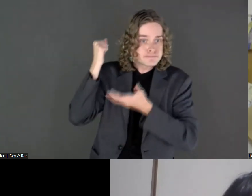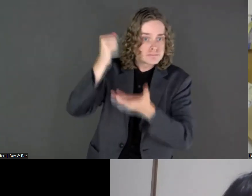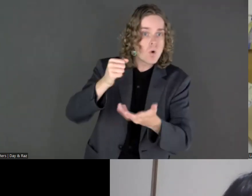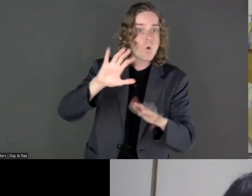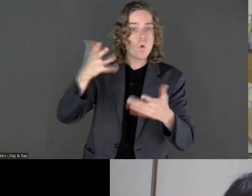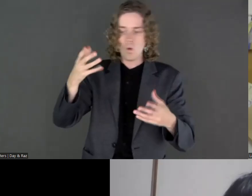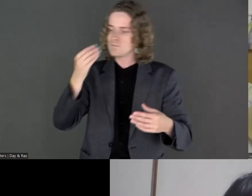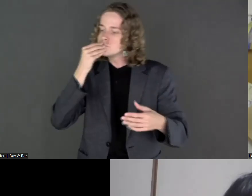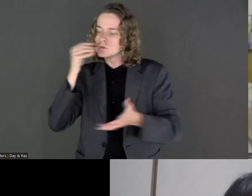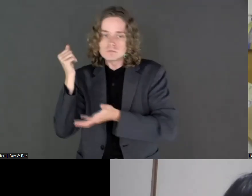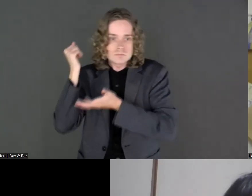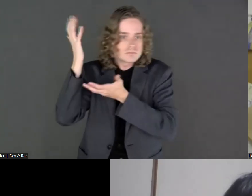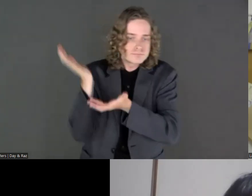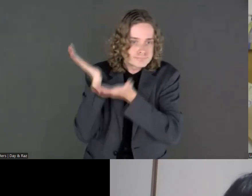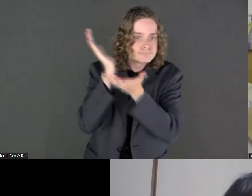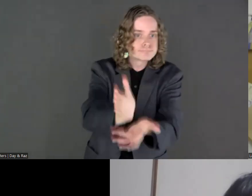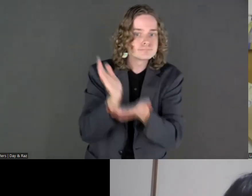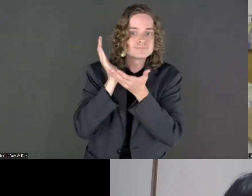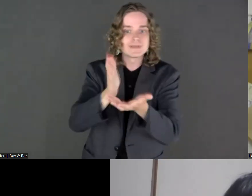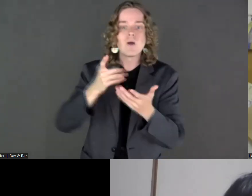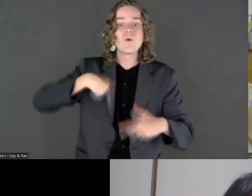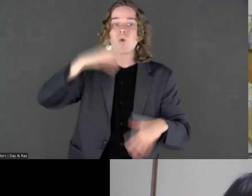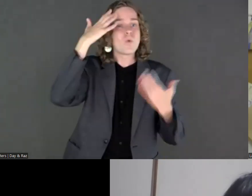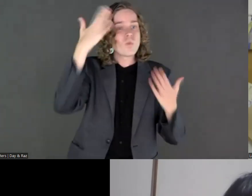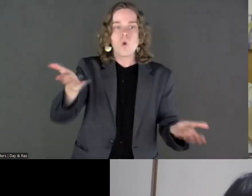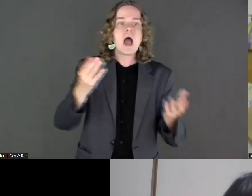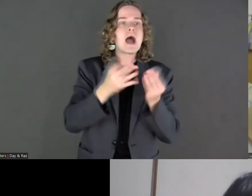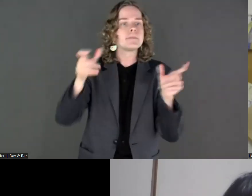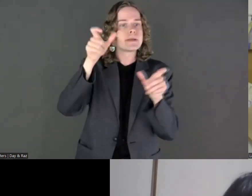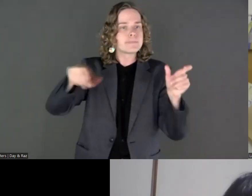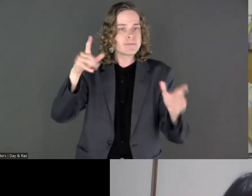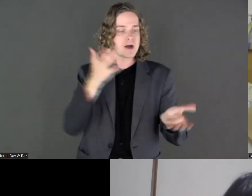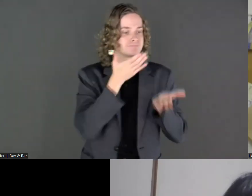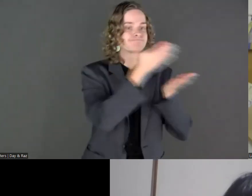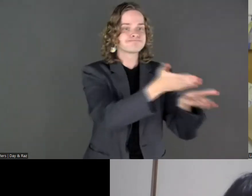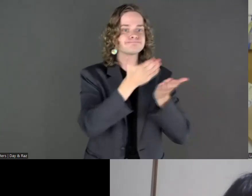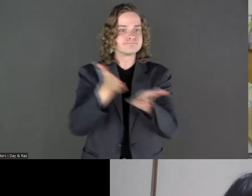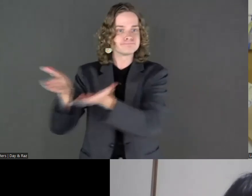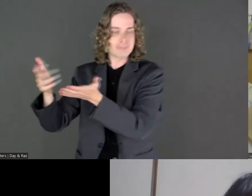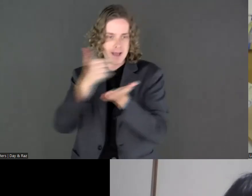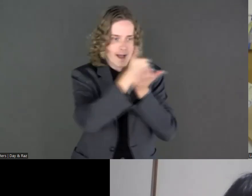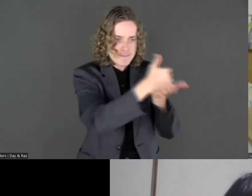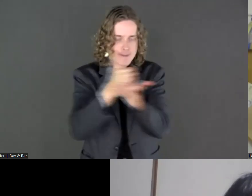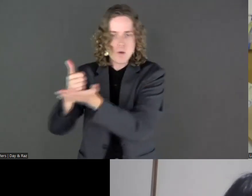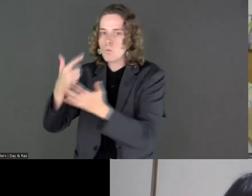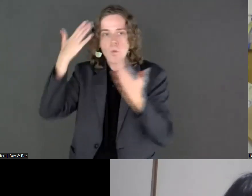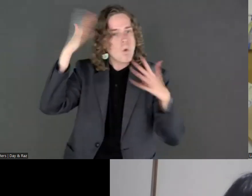covered, or statistics is very important. We have to collect it, we have to assess, indeed, how many